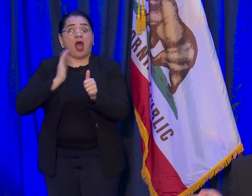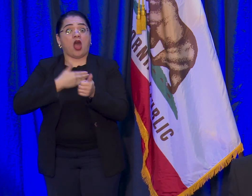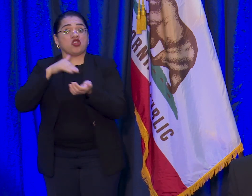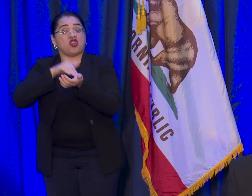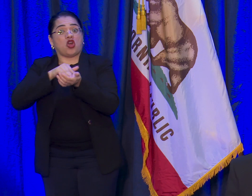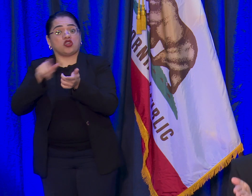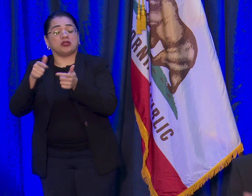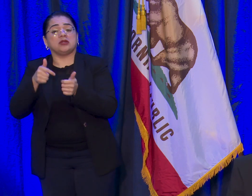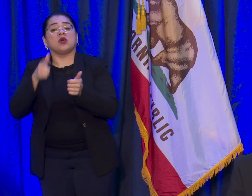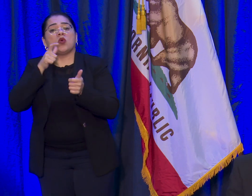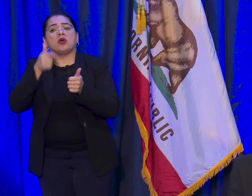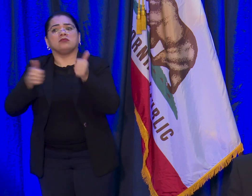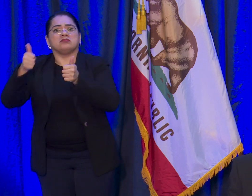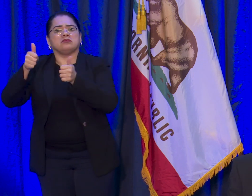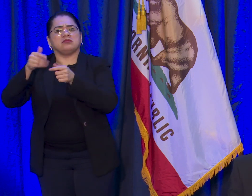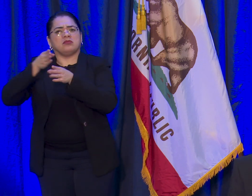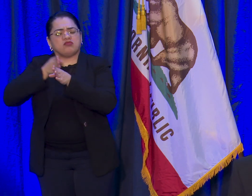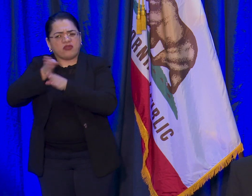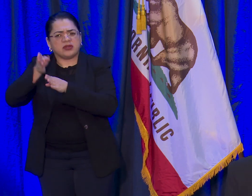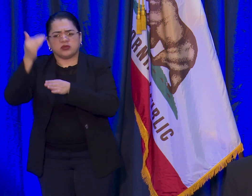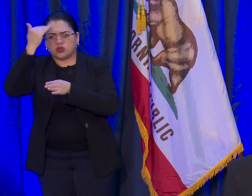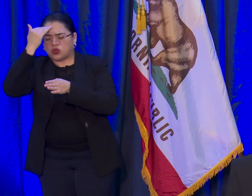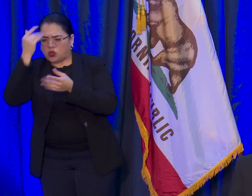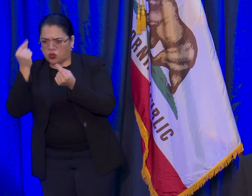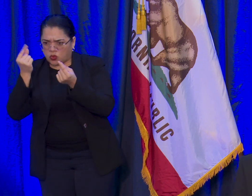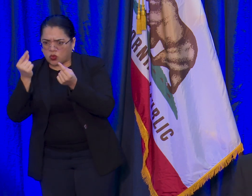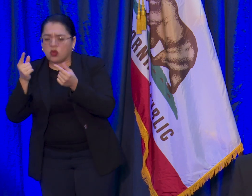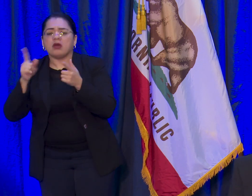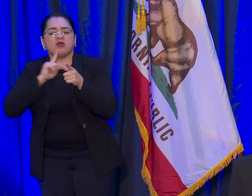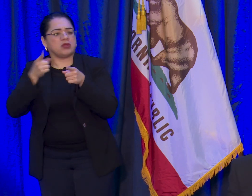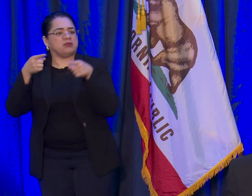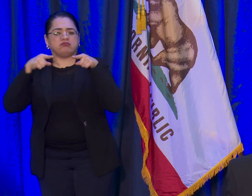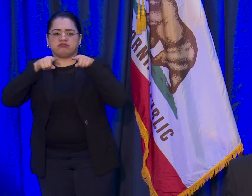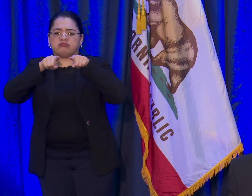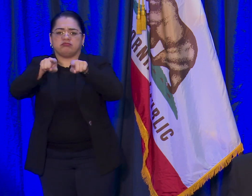Health Professionals are following that aligned with the national guidelines.